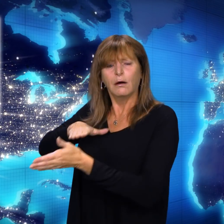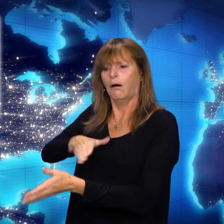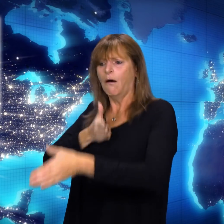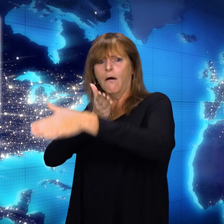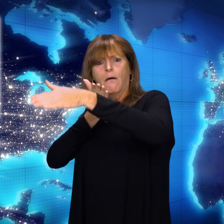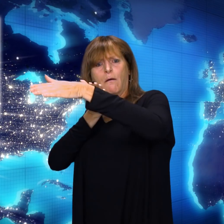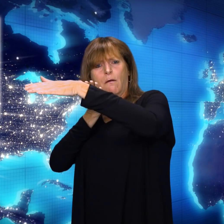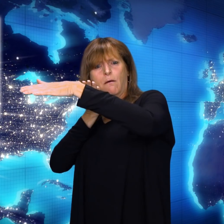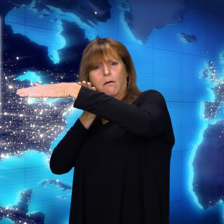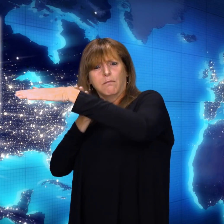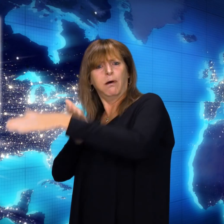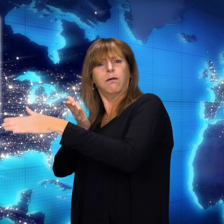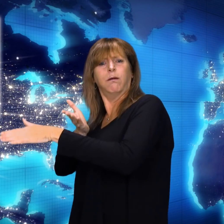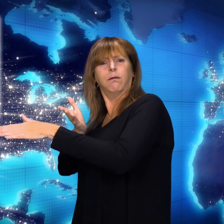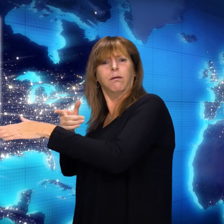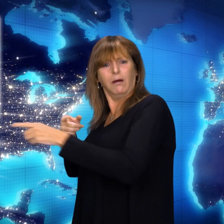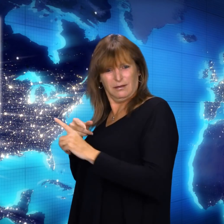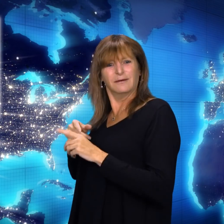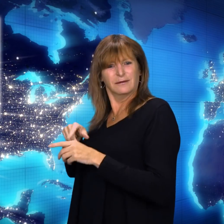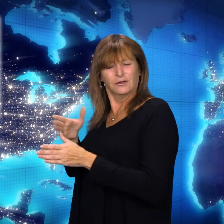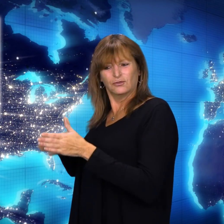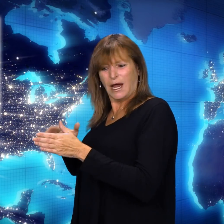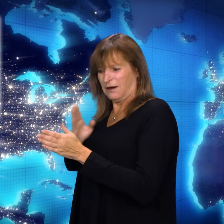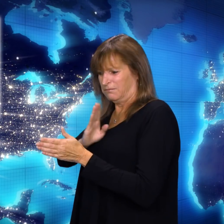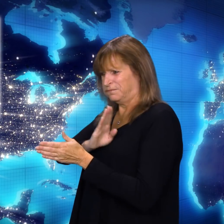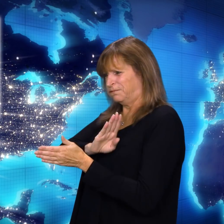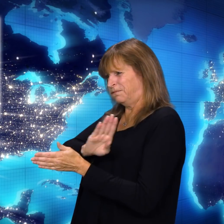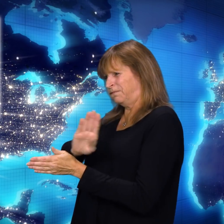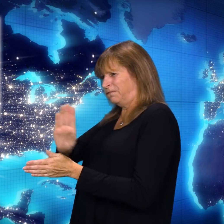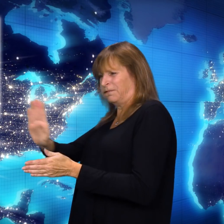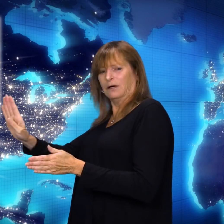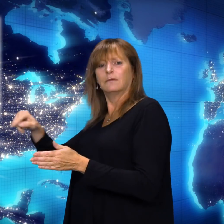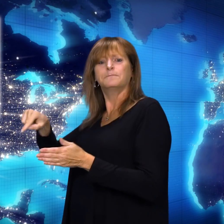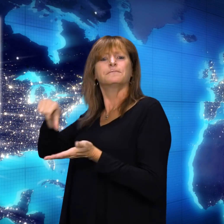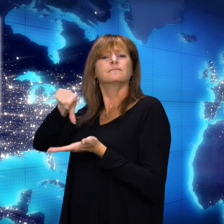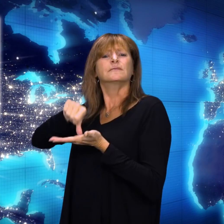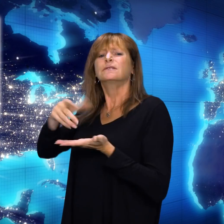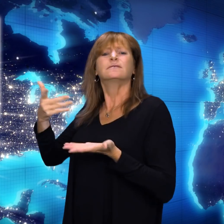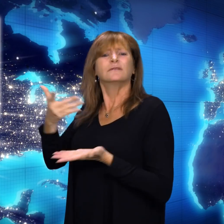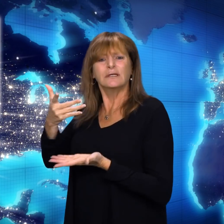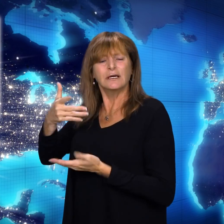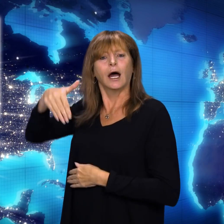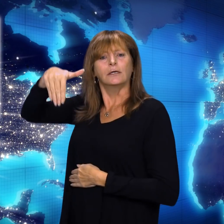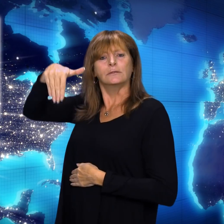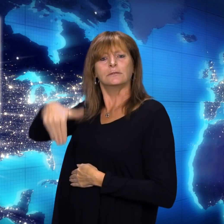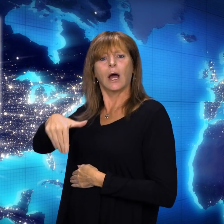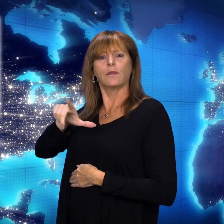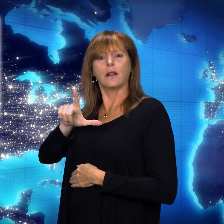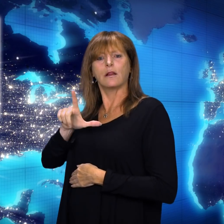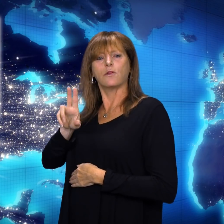people were killed, and 187 were